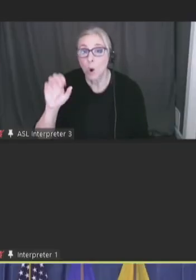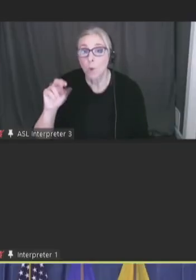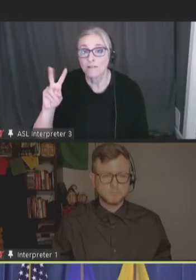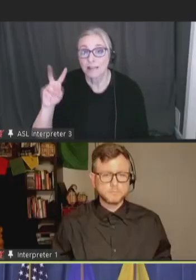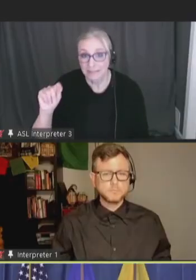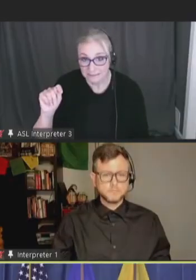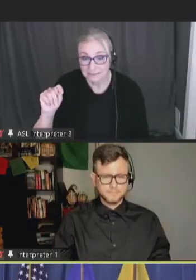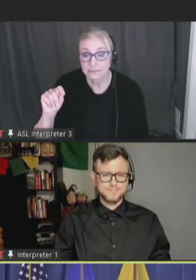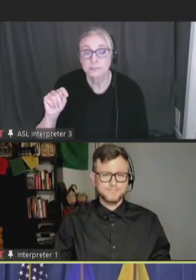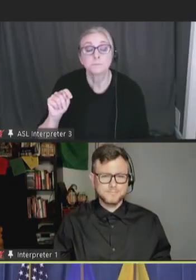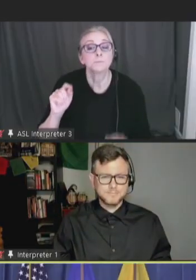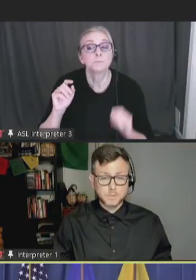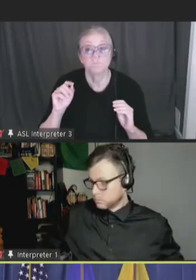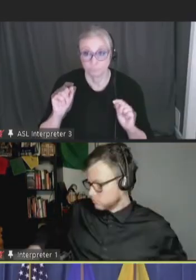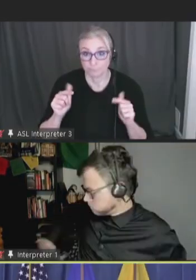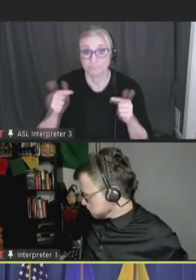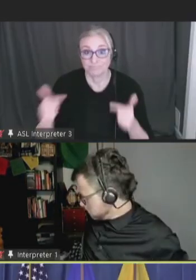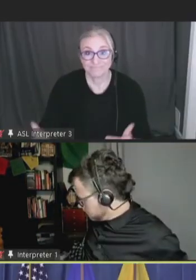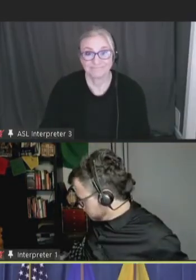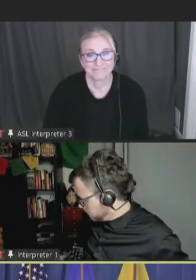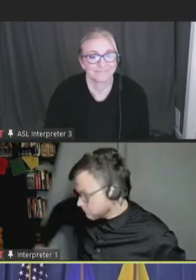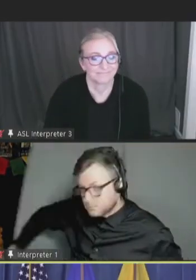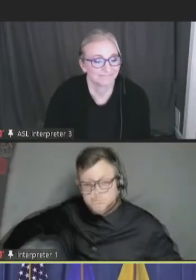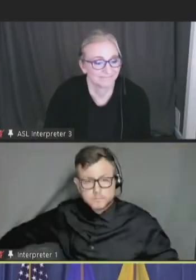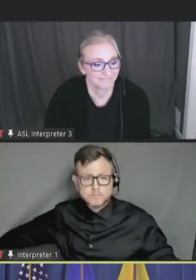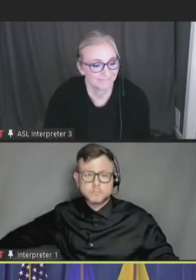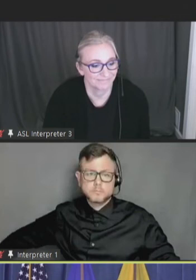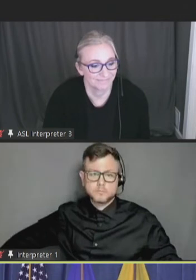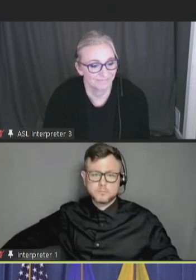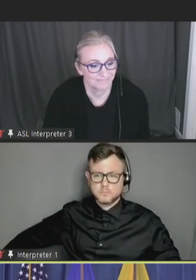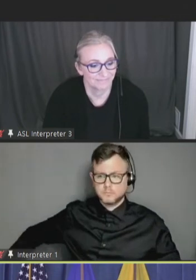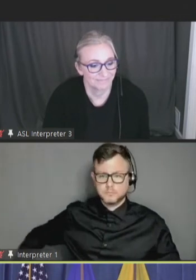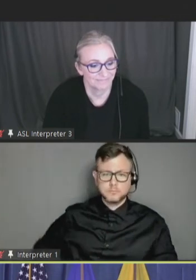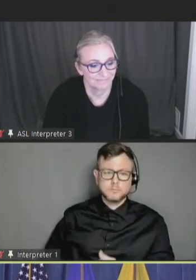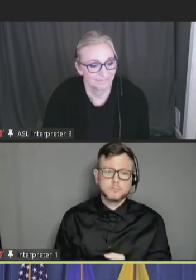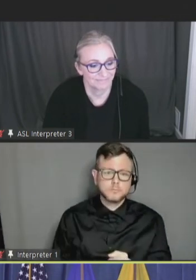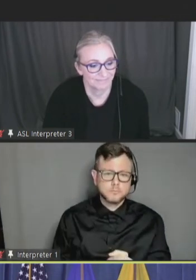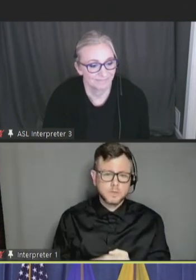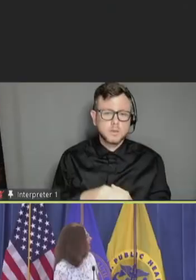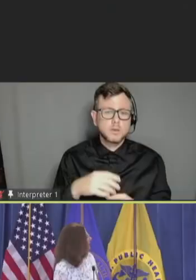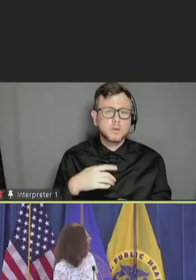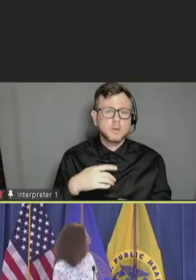There were no cases of myocarditis/pericarditis in the seven days after vaccination.